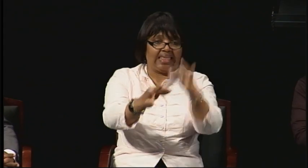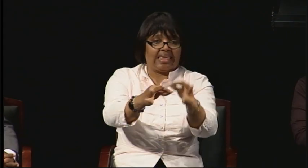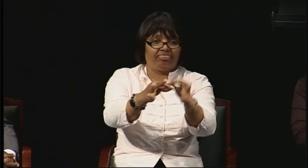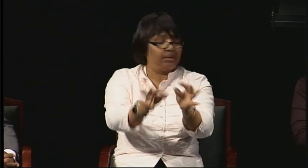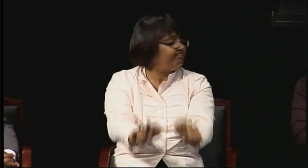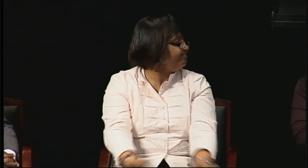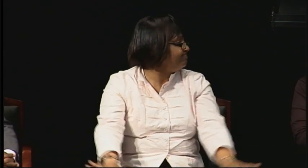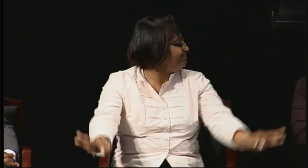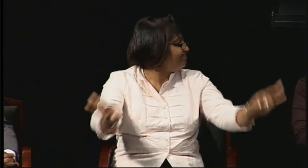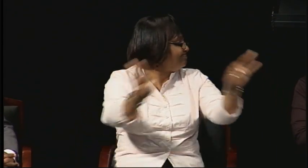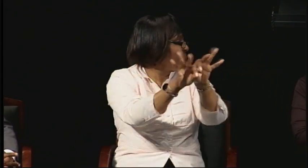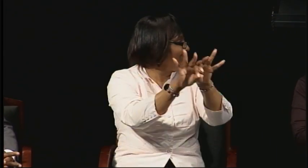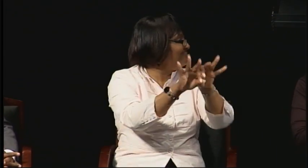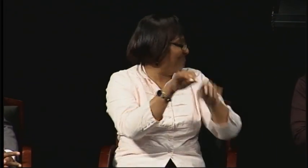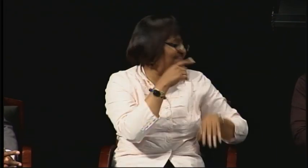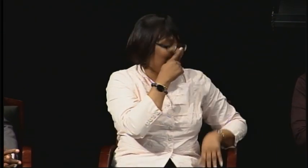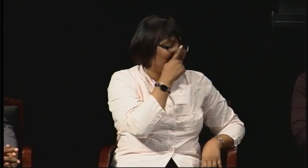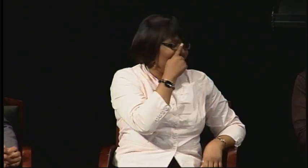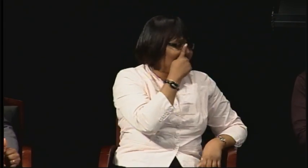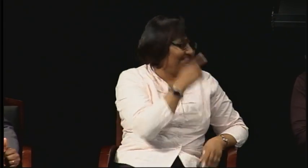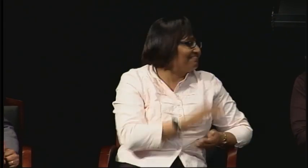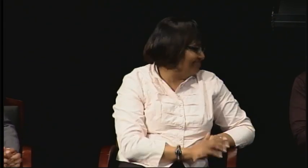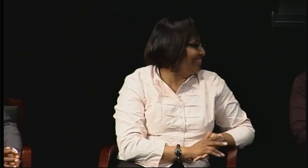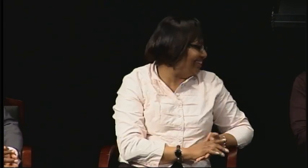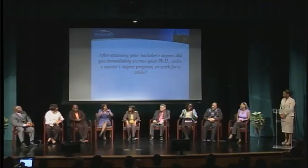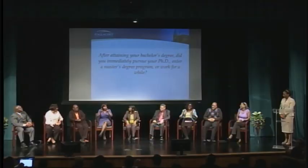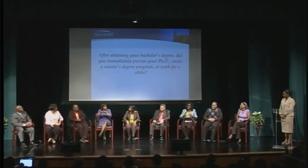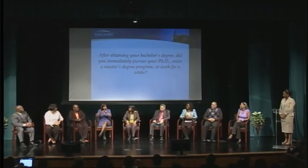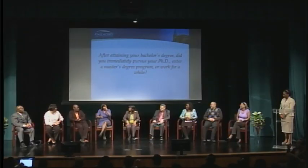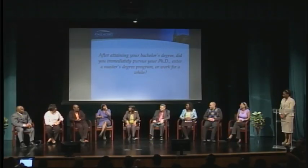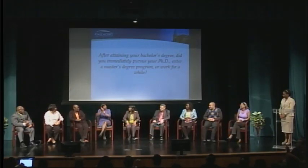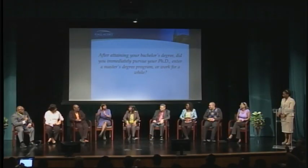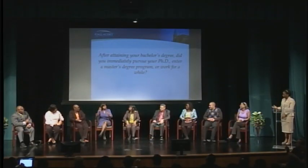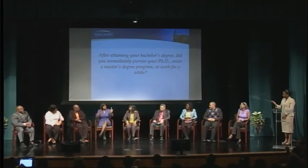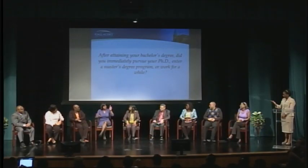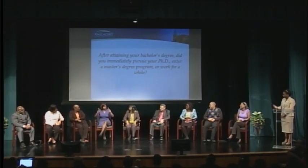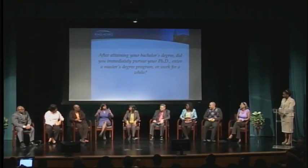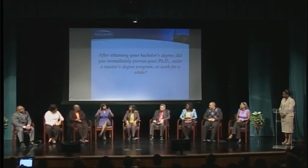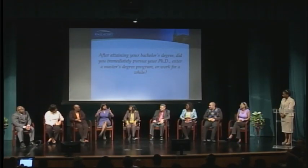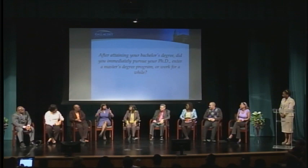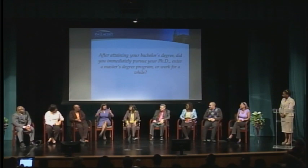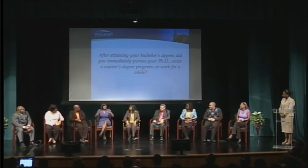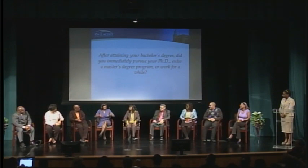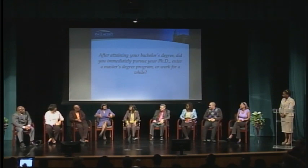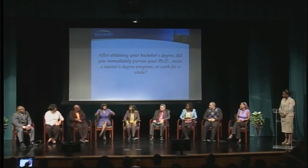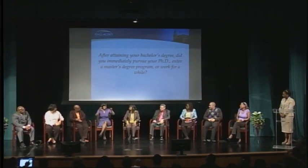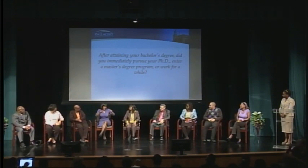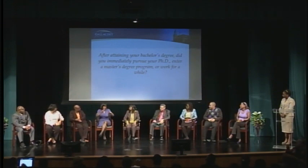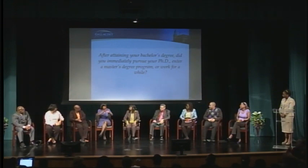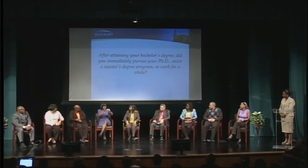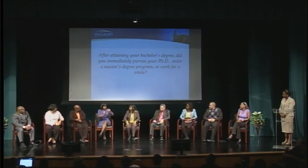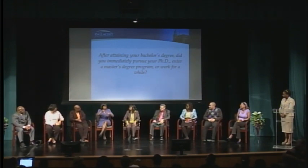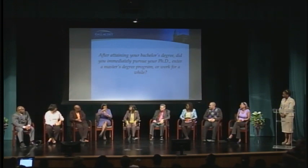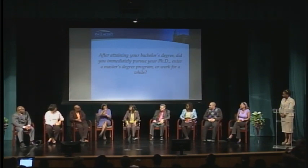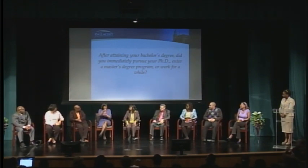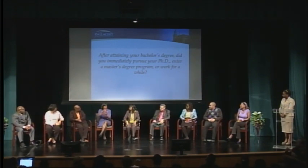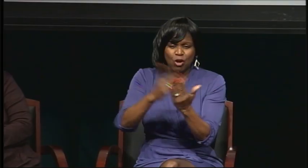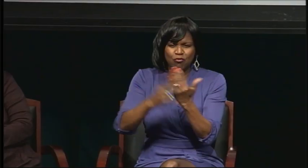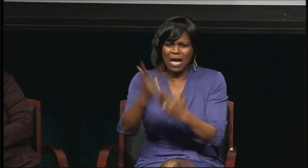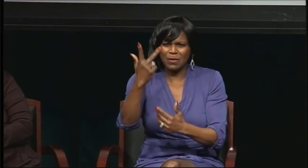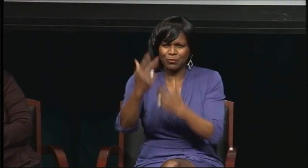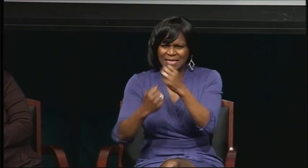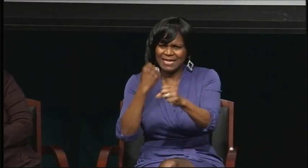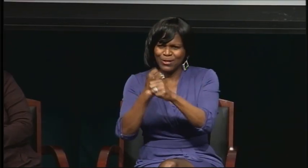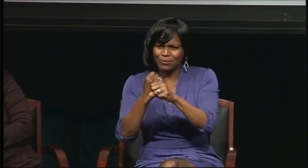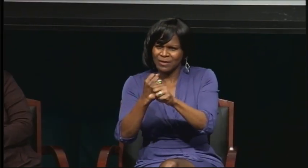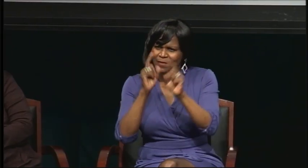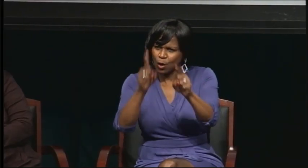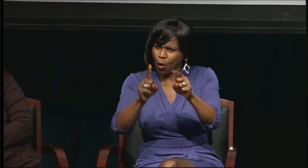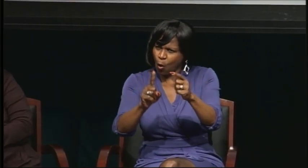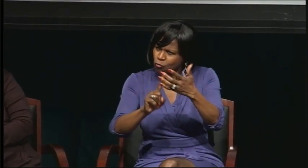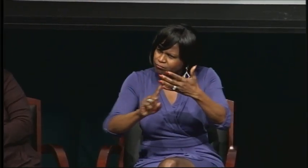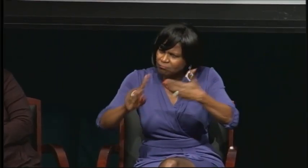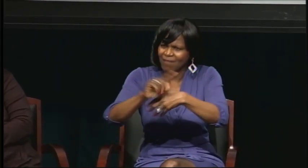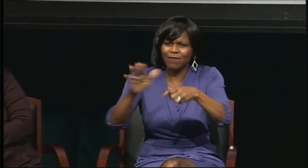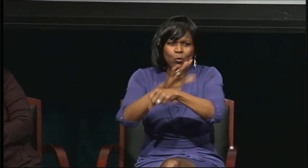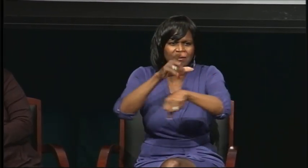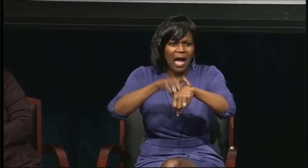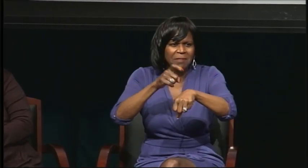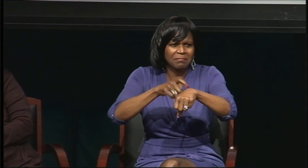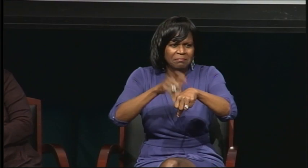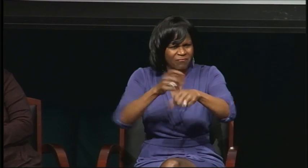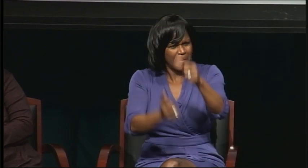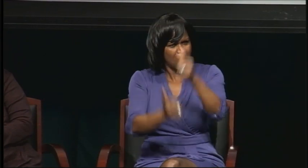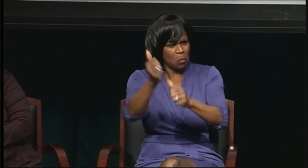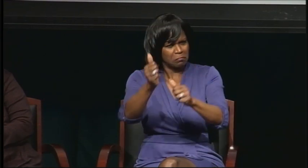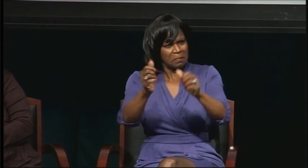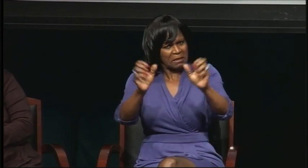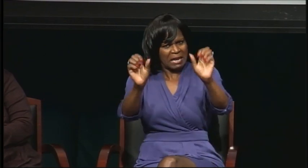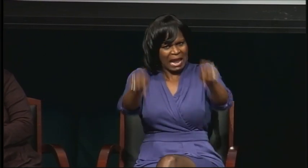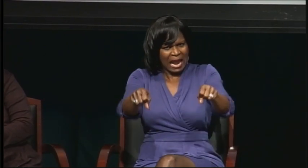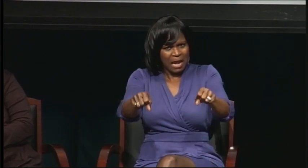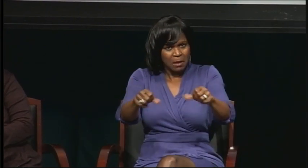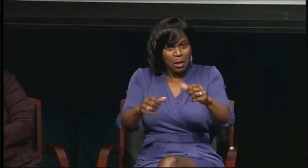Ultimately, if someone goes full time, they can